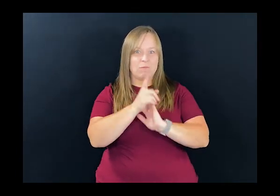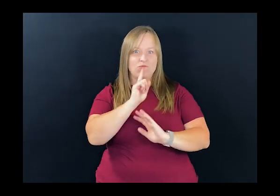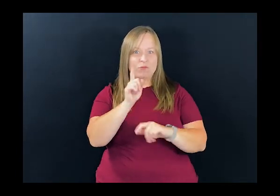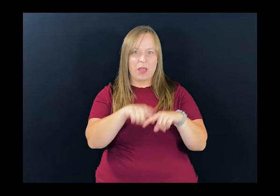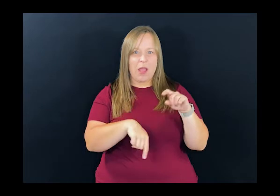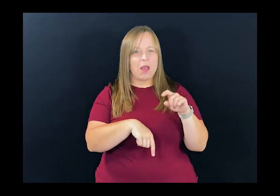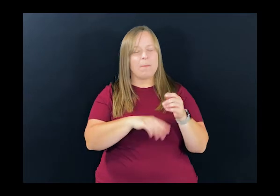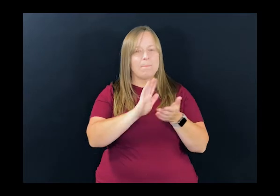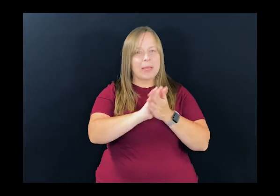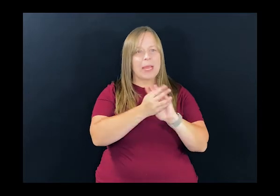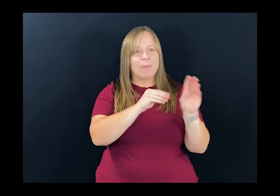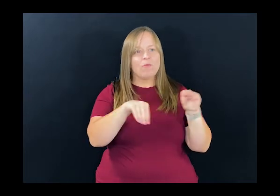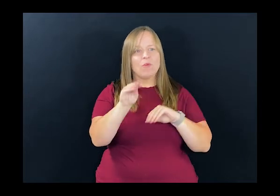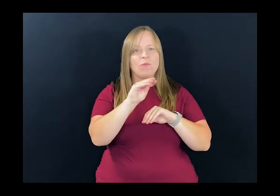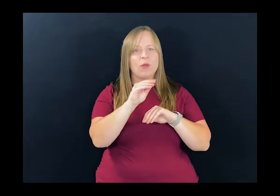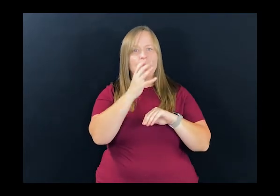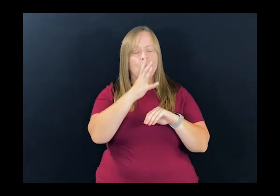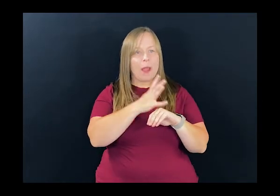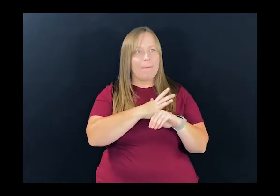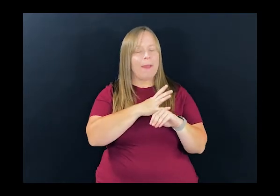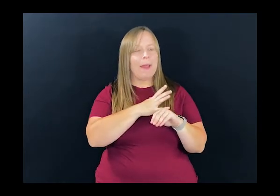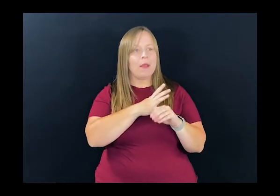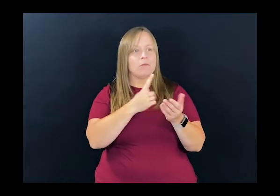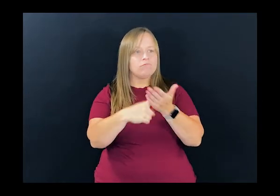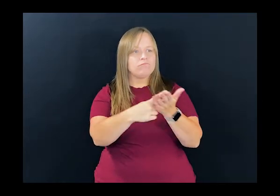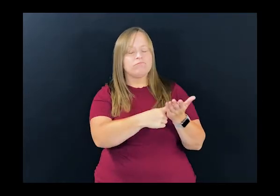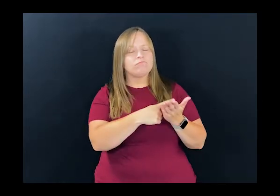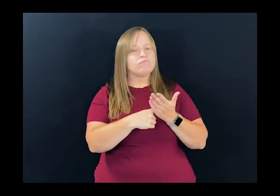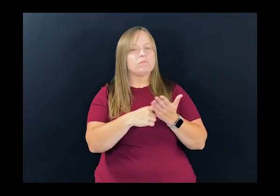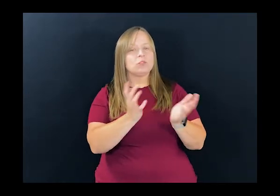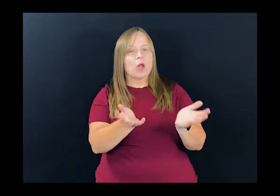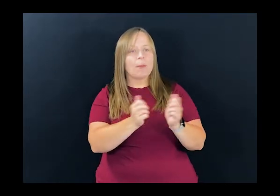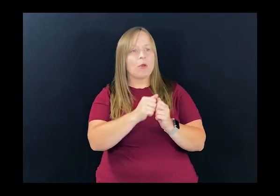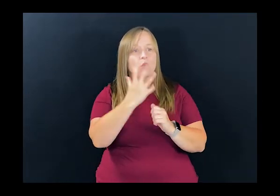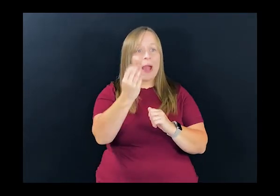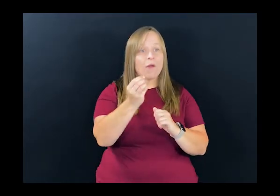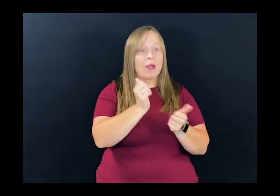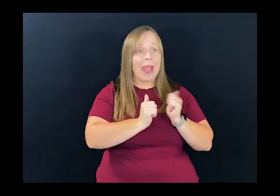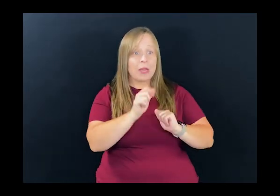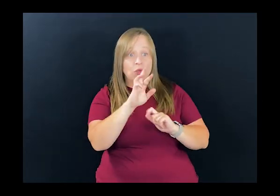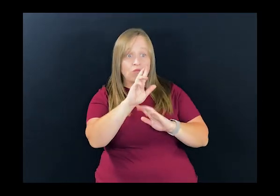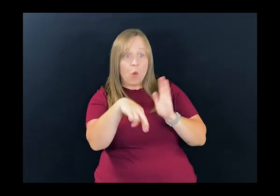So it became a movement where women, we would talk about did you go out for an acting role?